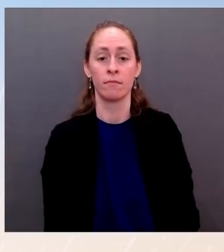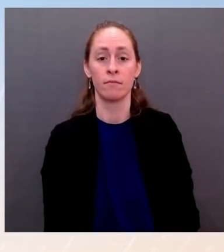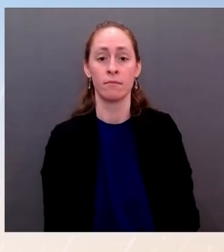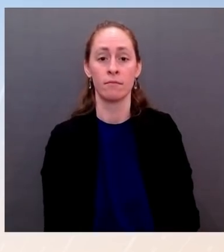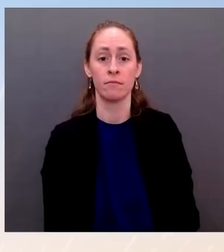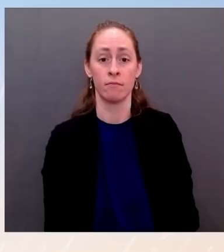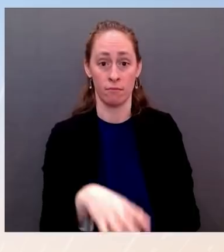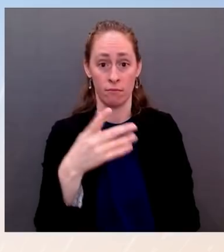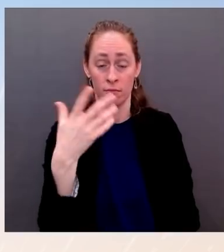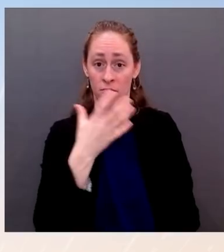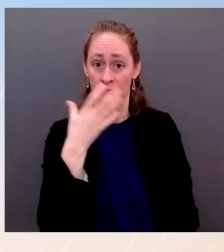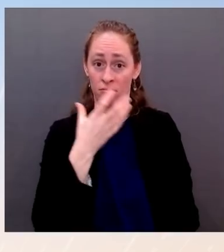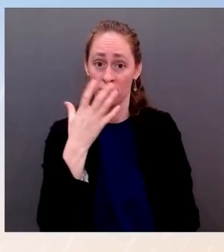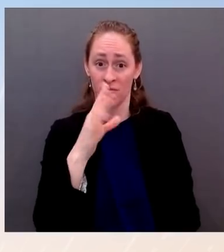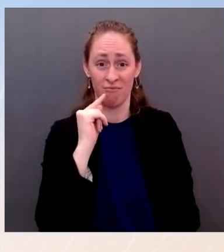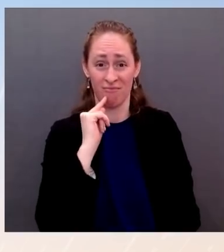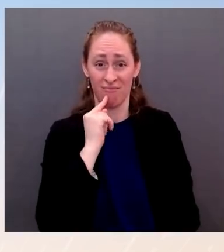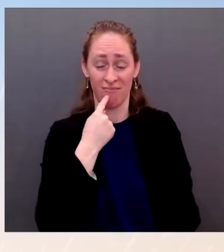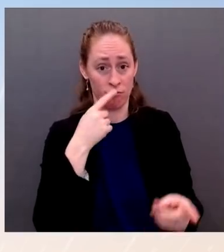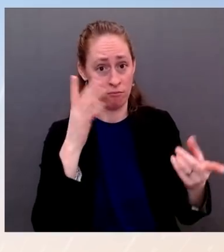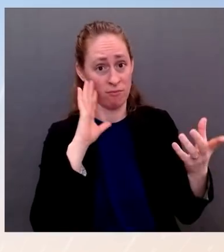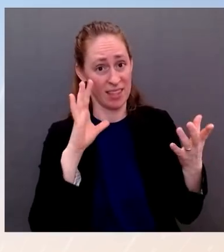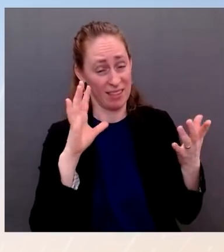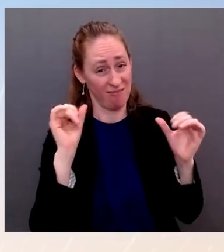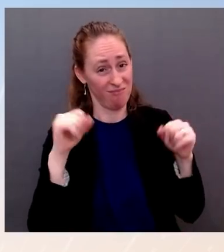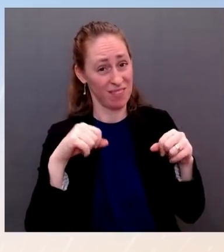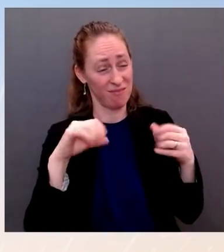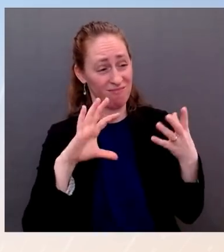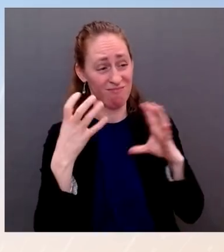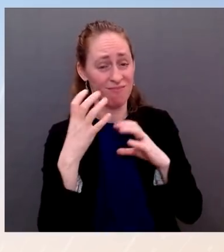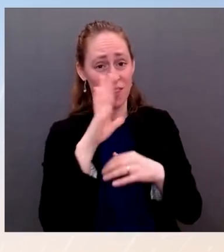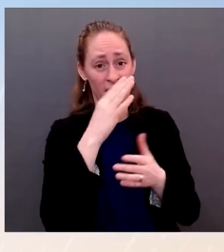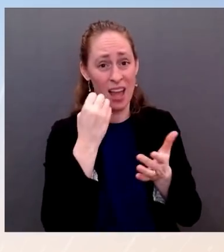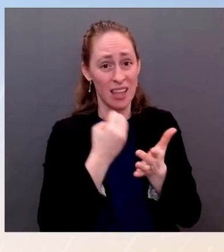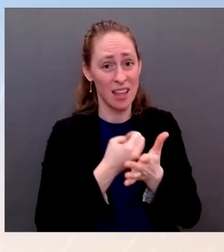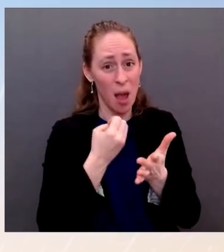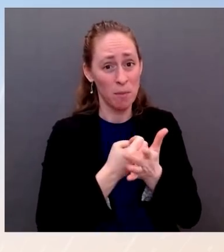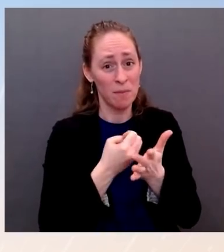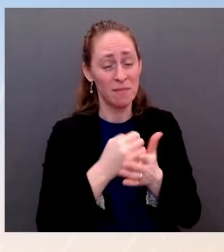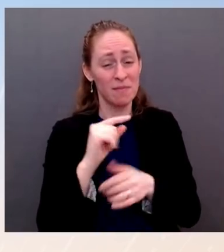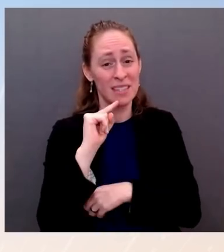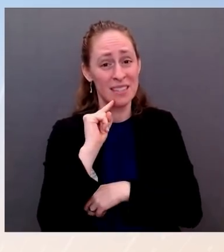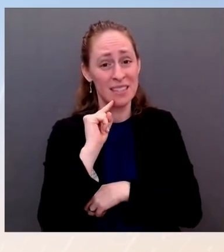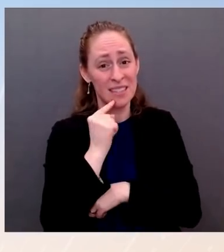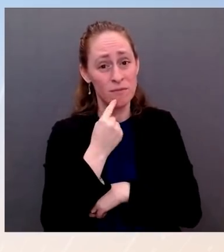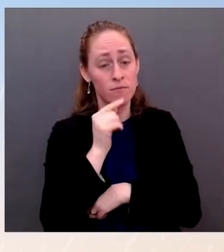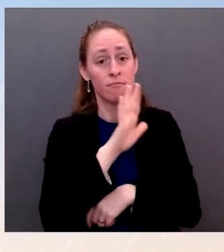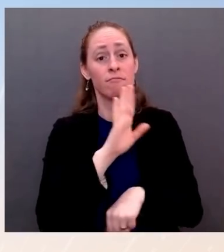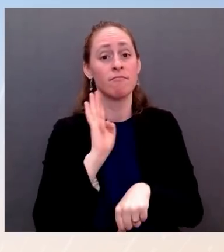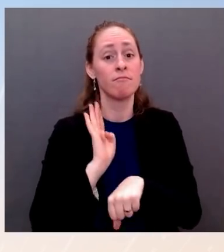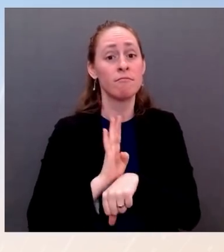that will erode its defense industrial base. And it will face a wave of condemnation from around the world.